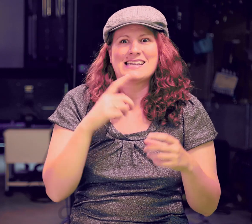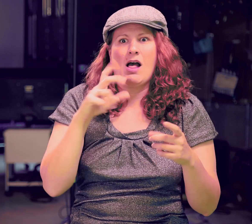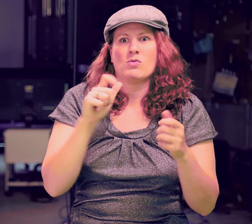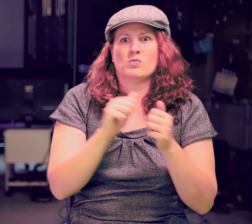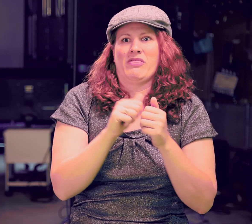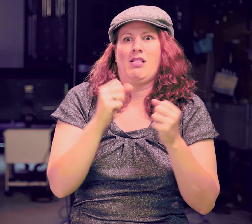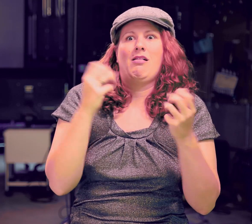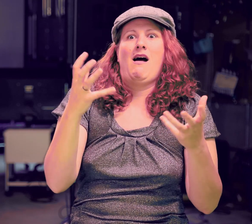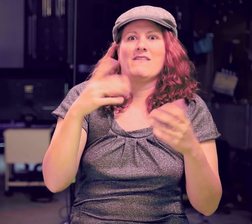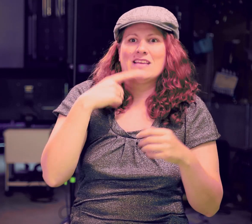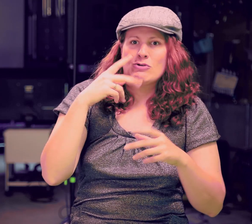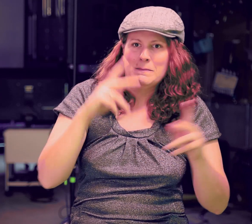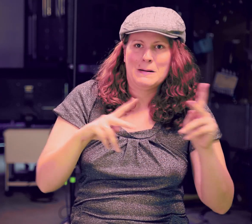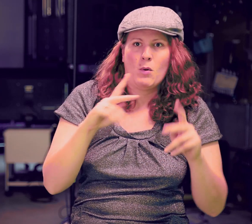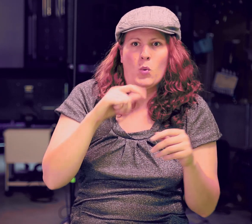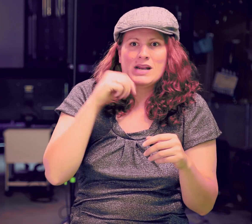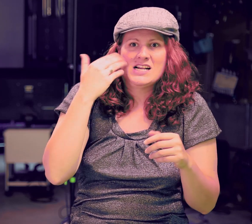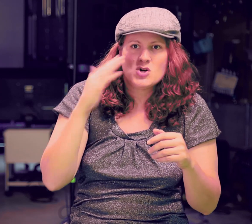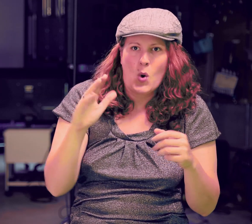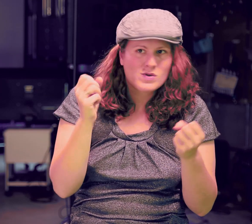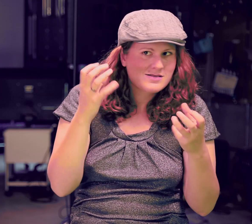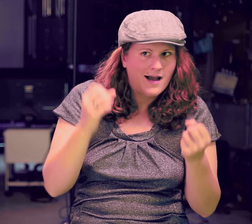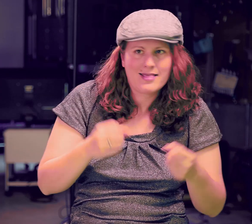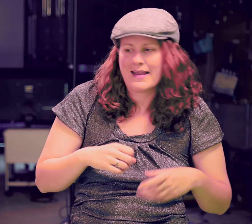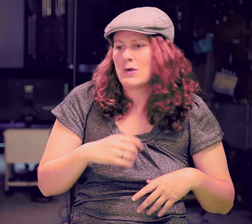I dealt with many hearing people who did not know how to sign